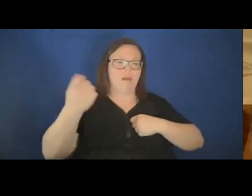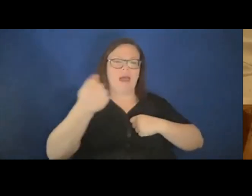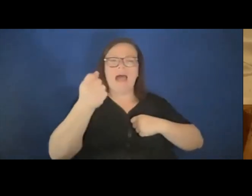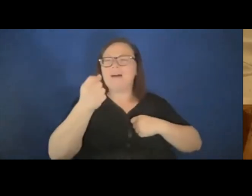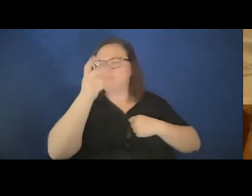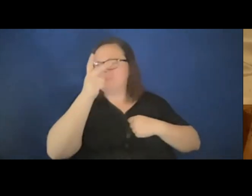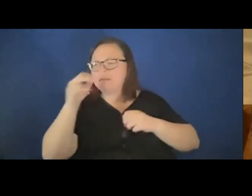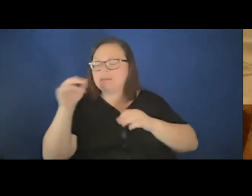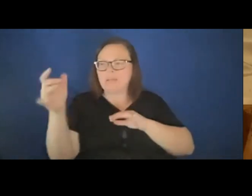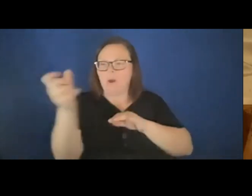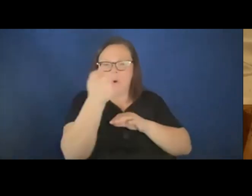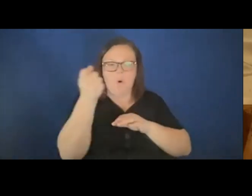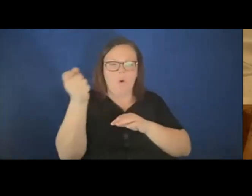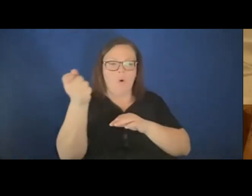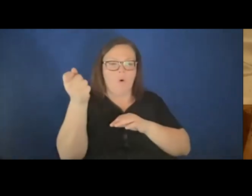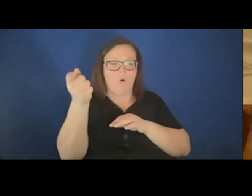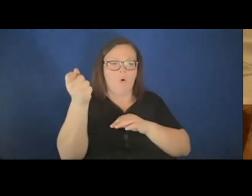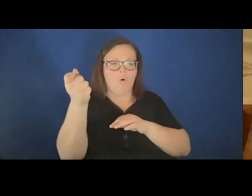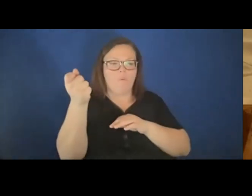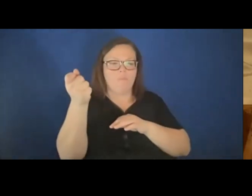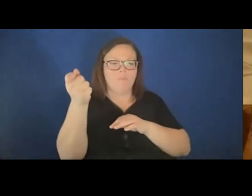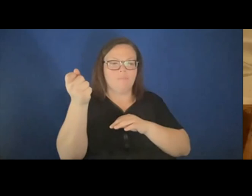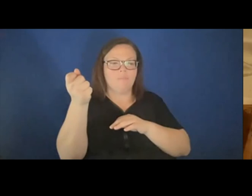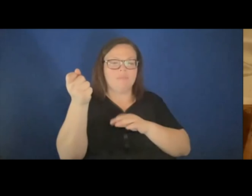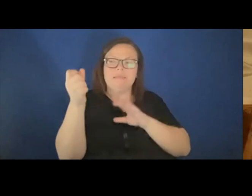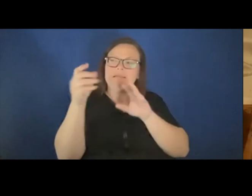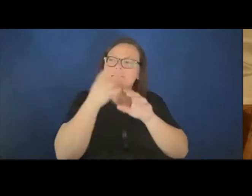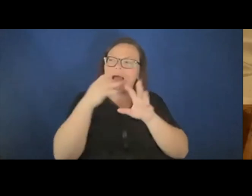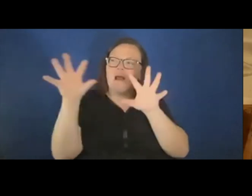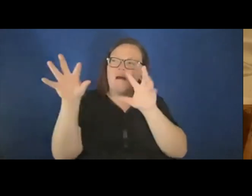hostage in one hand, it’s light dimming in the warmth